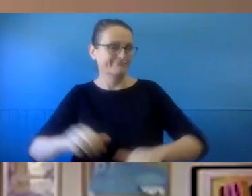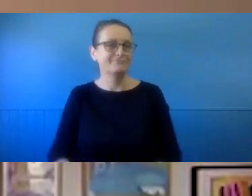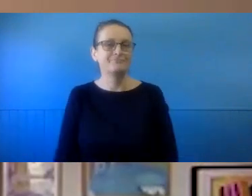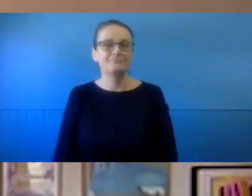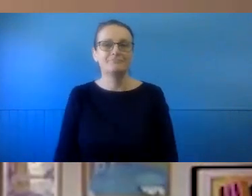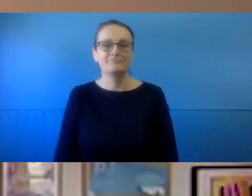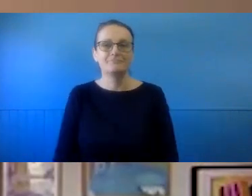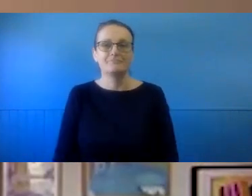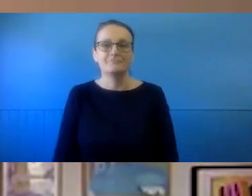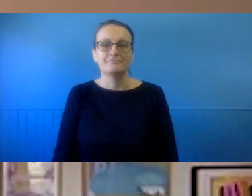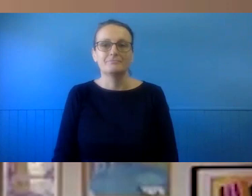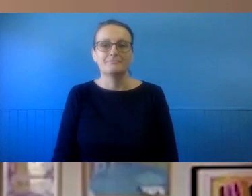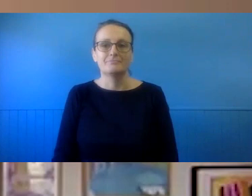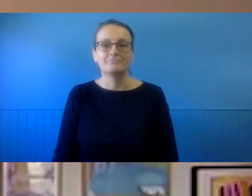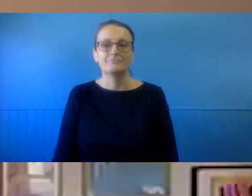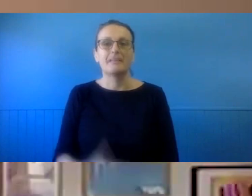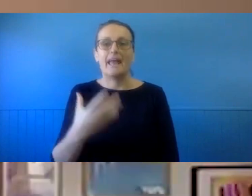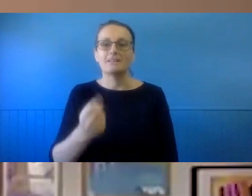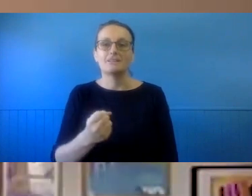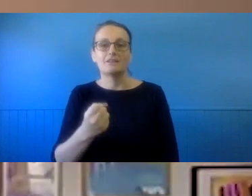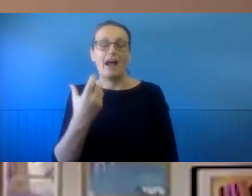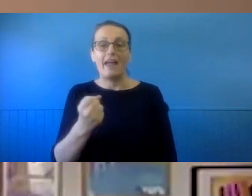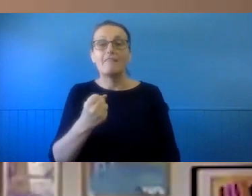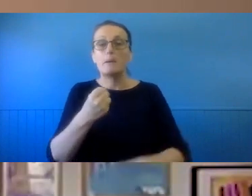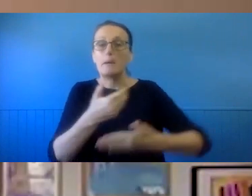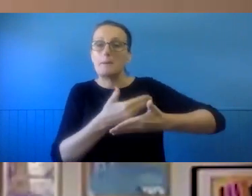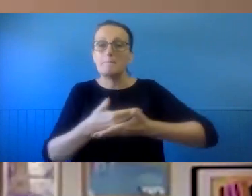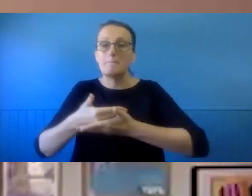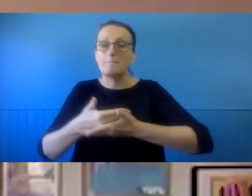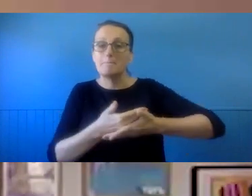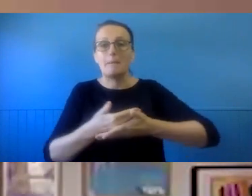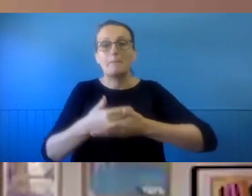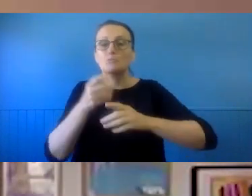picture is my sleeping puppy at my feet for now. Let's hope she doesn't wake up.